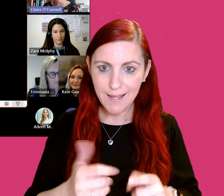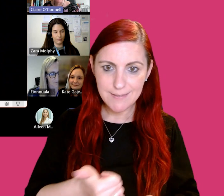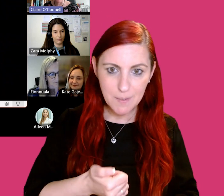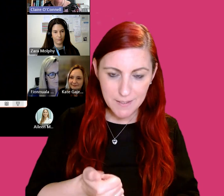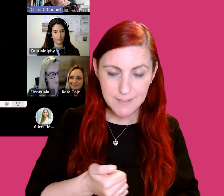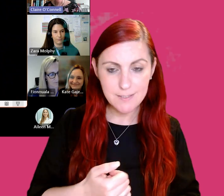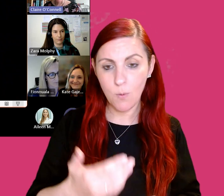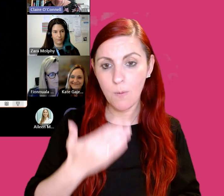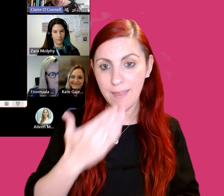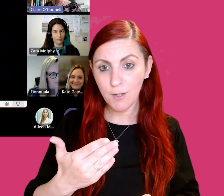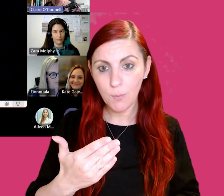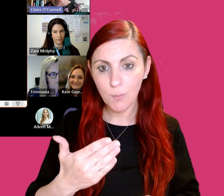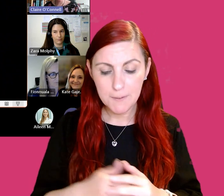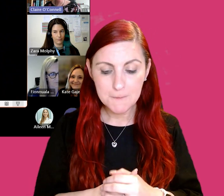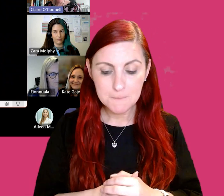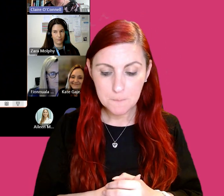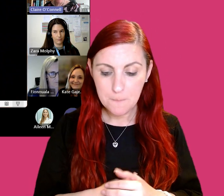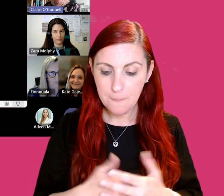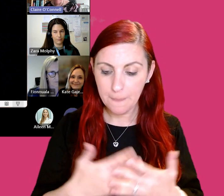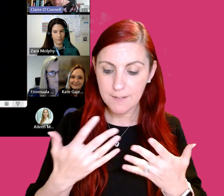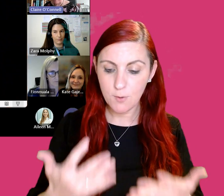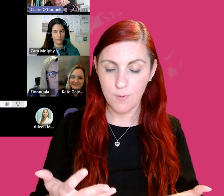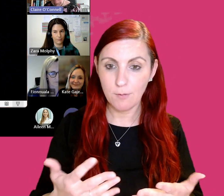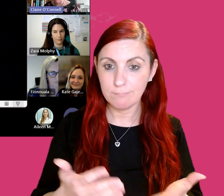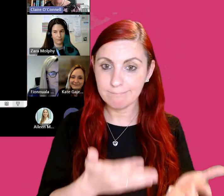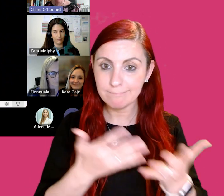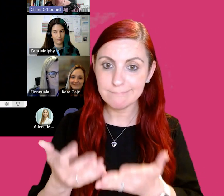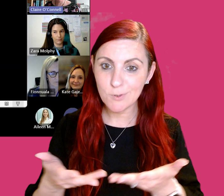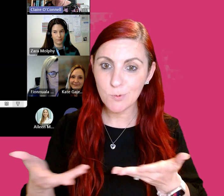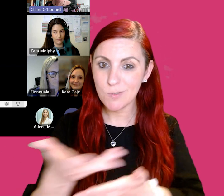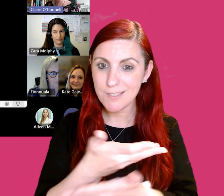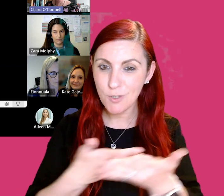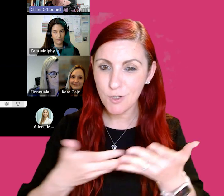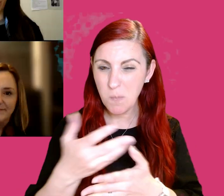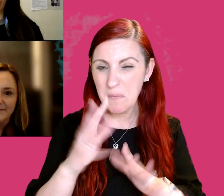thank you for that um yes we are moving on to the discussion section so we have about 15 minutes now